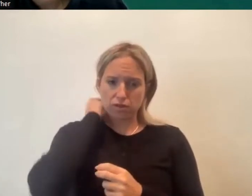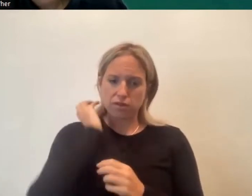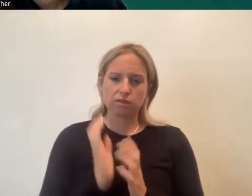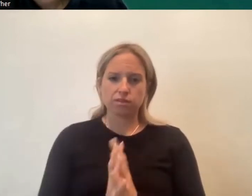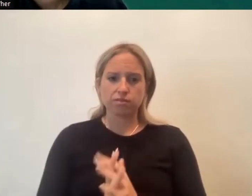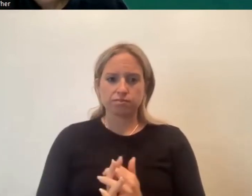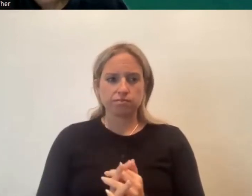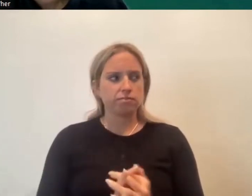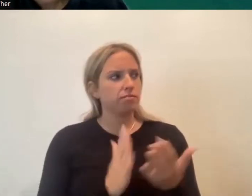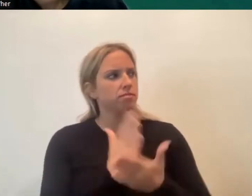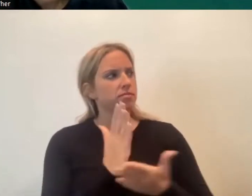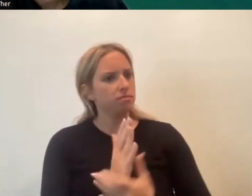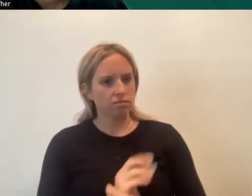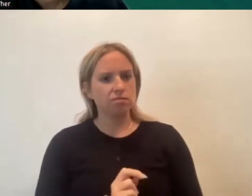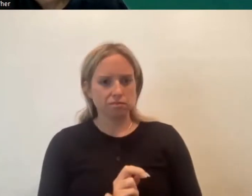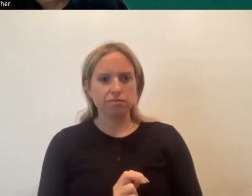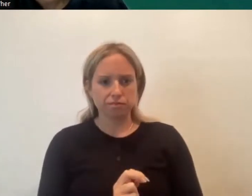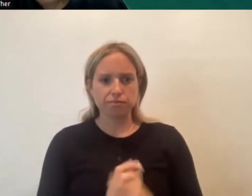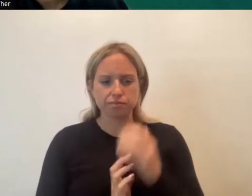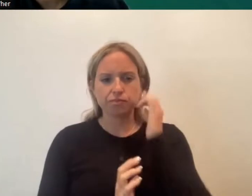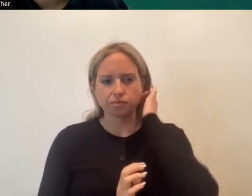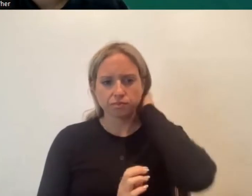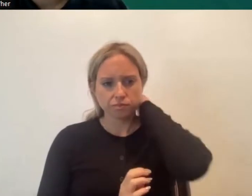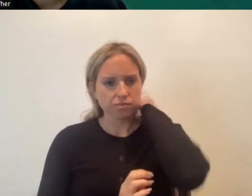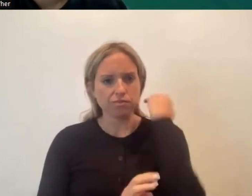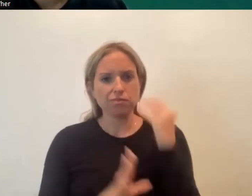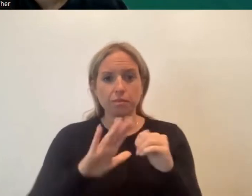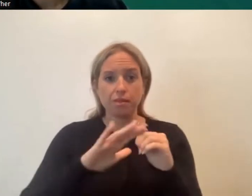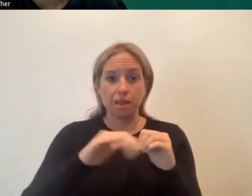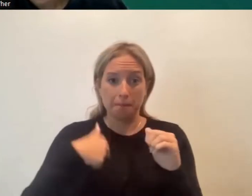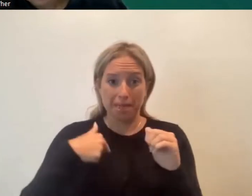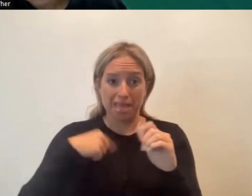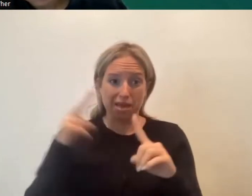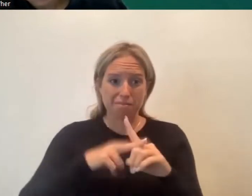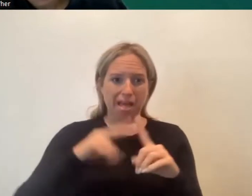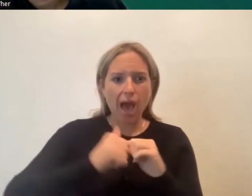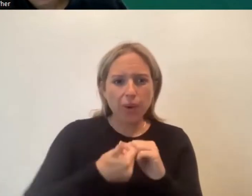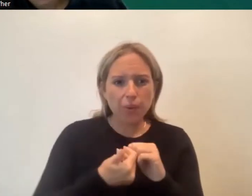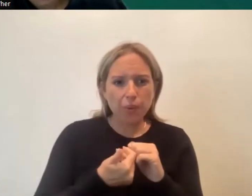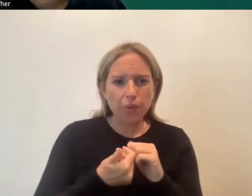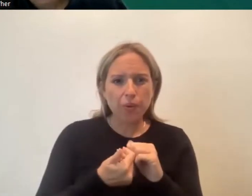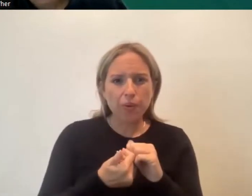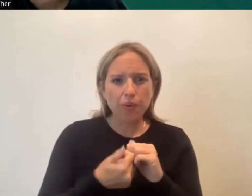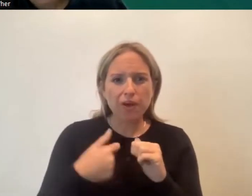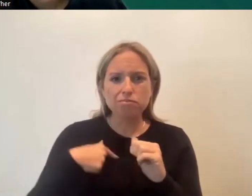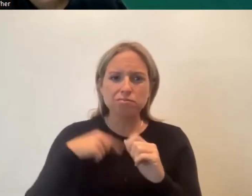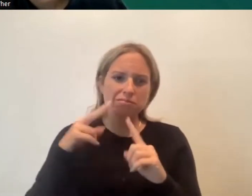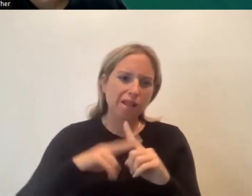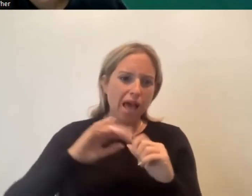Tadra: All right, so how do I apply for disability benefits?